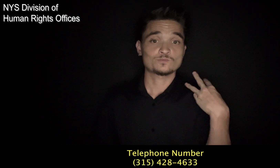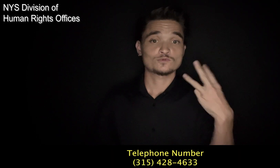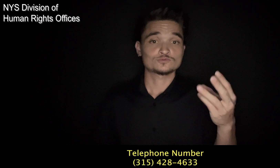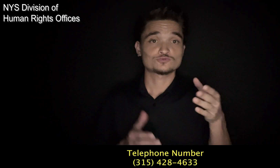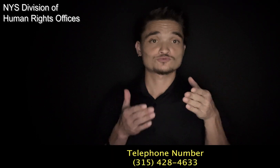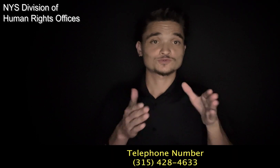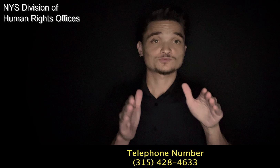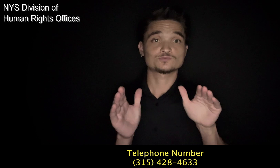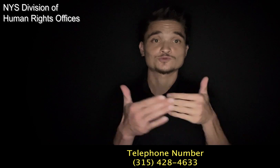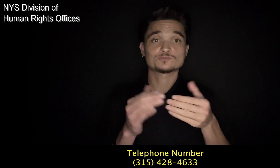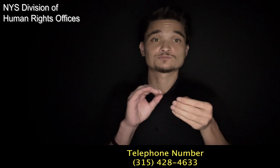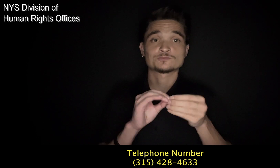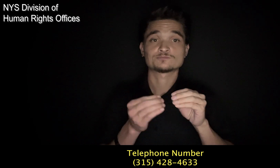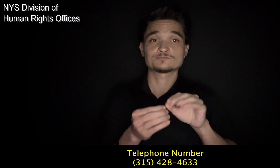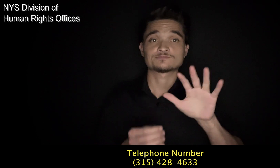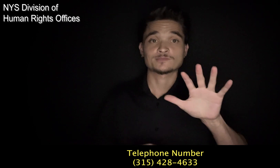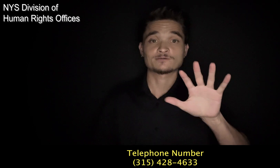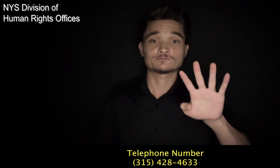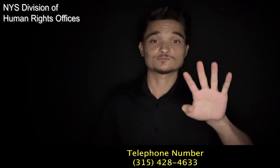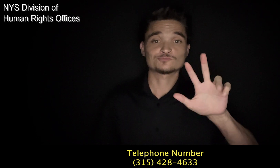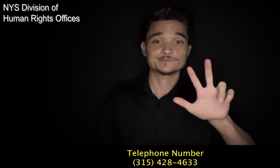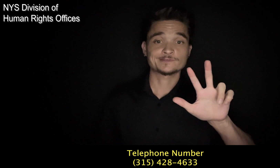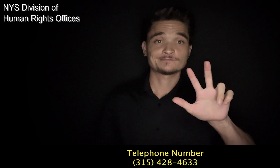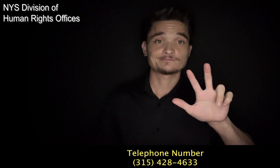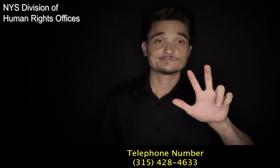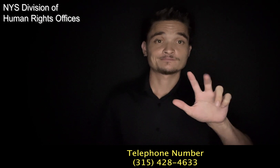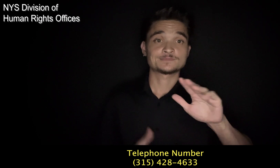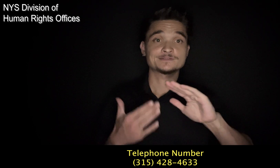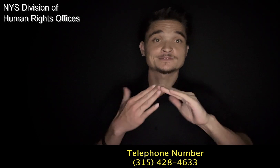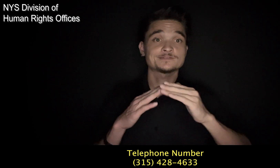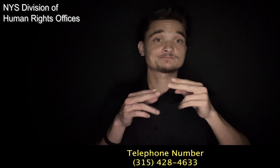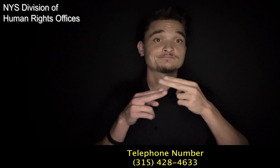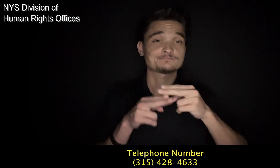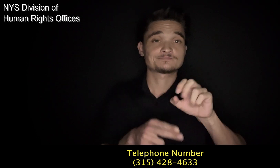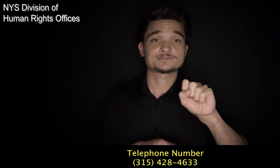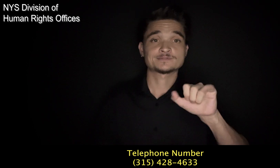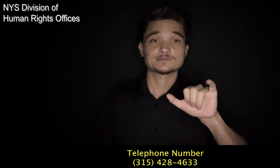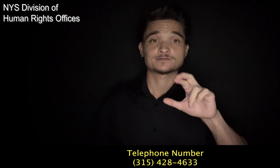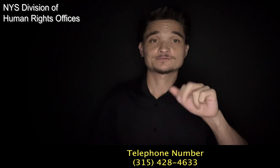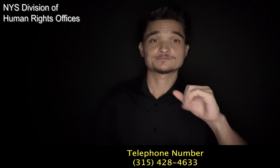Telephone Number (315) 428-4633